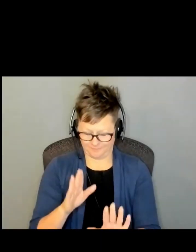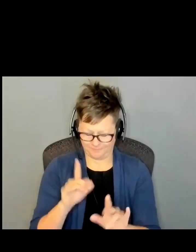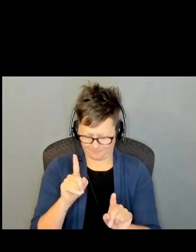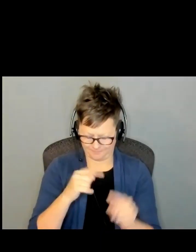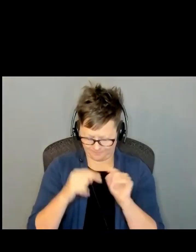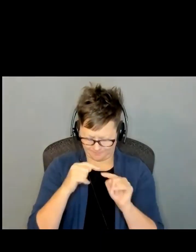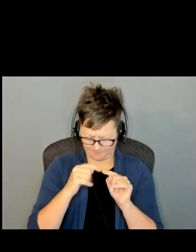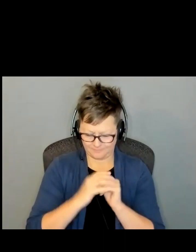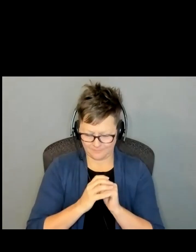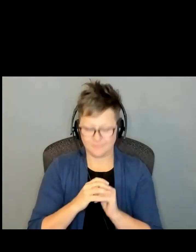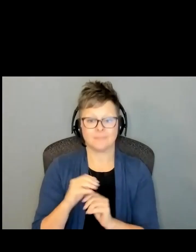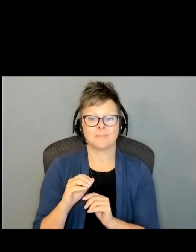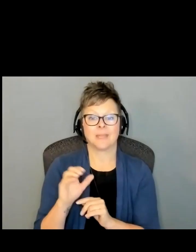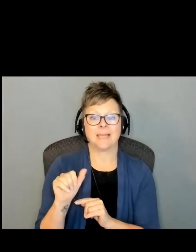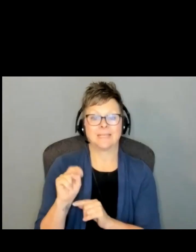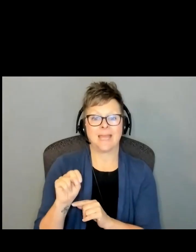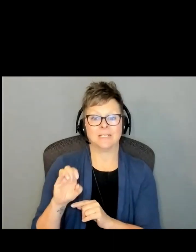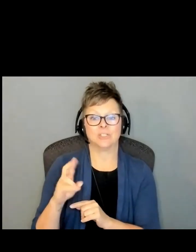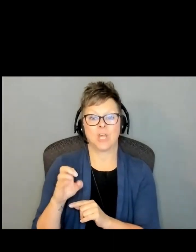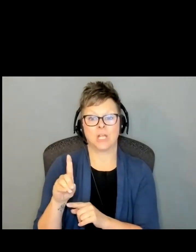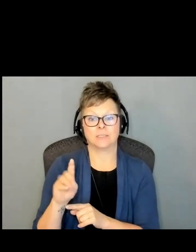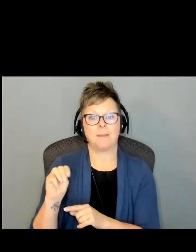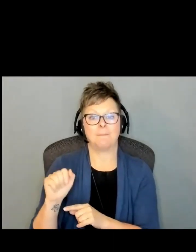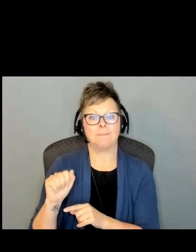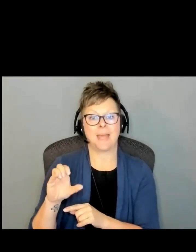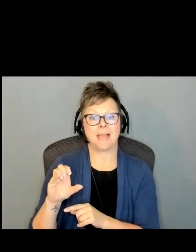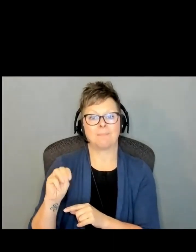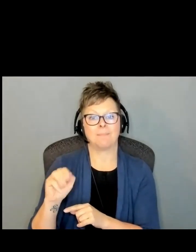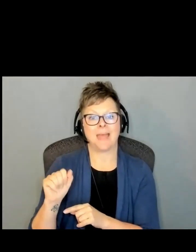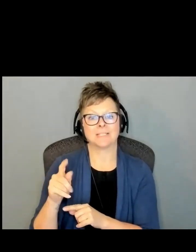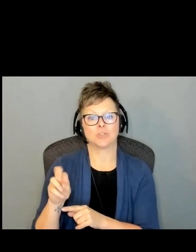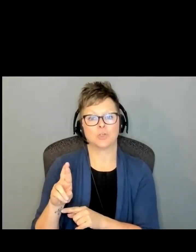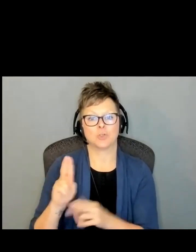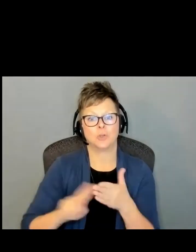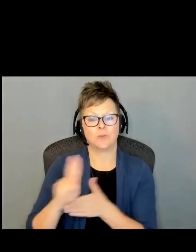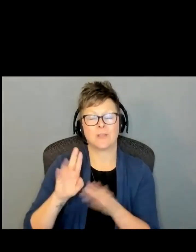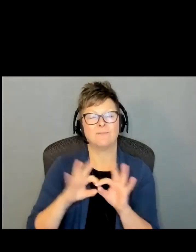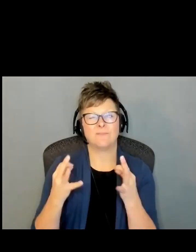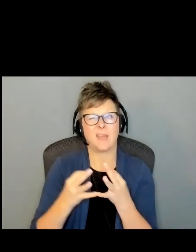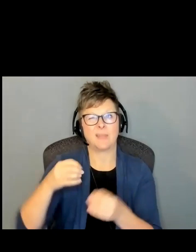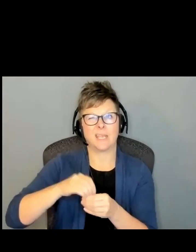CanChild, at McMasters University, offers a Families in Research Engagement course.